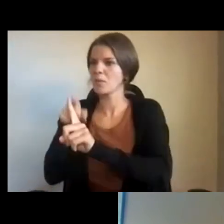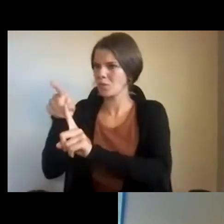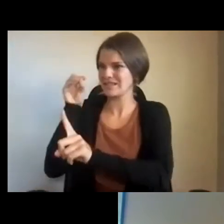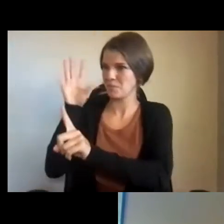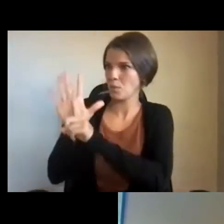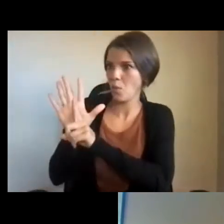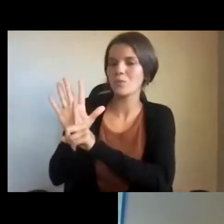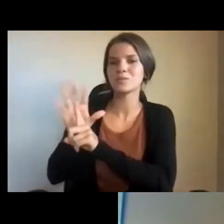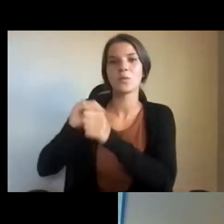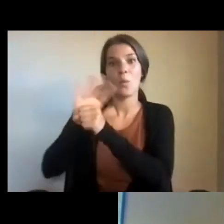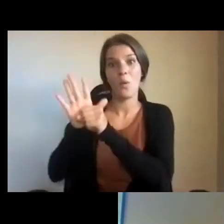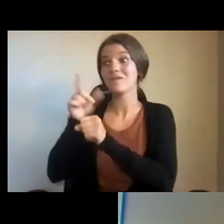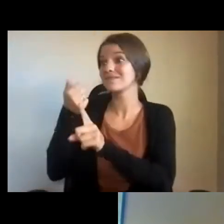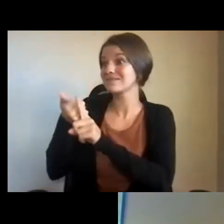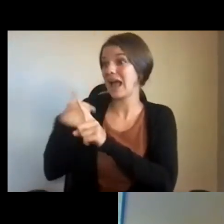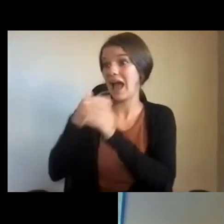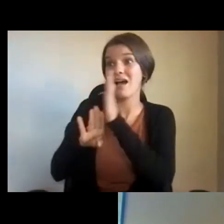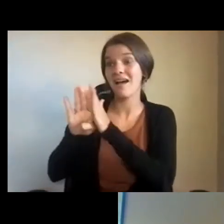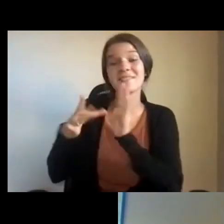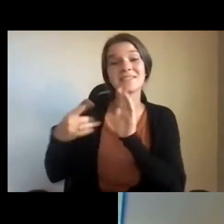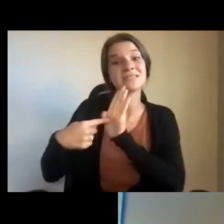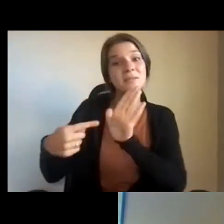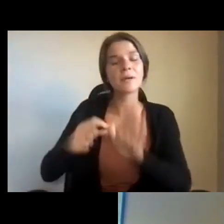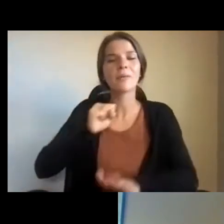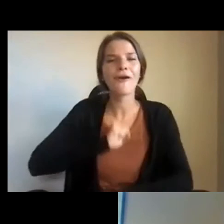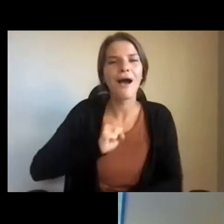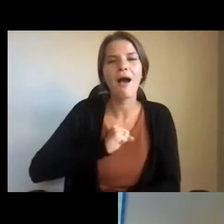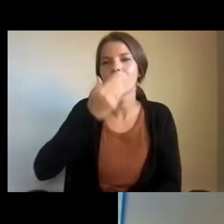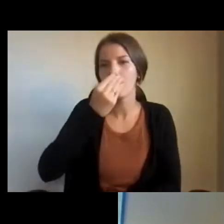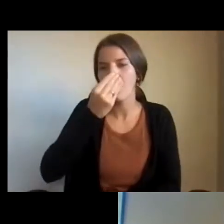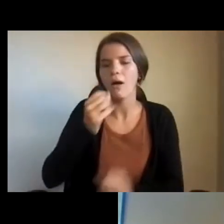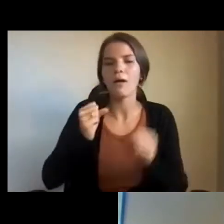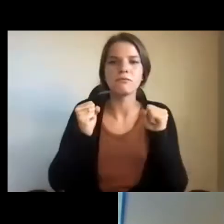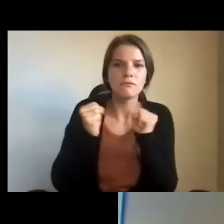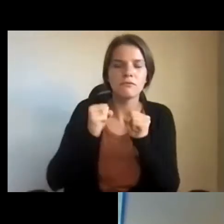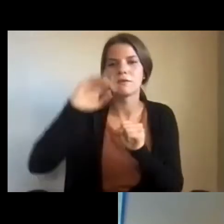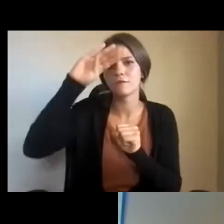symptoms, you absolutely should get tested. Depending on the exposure, for example if somebody